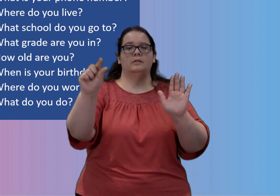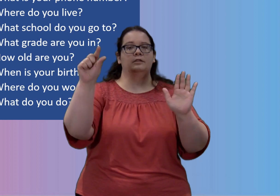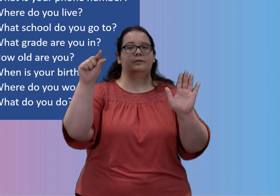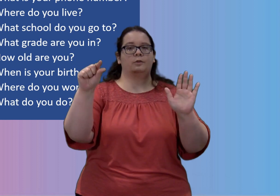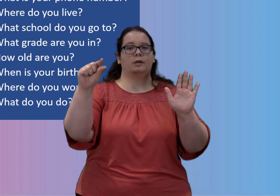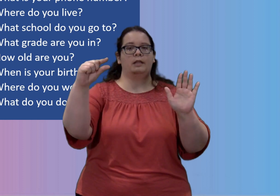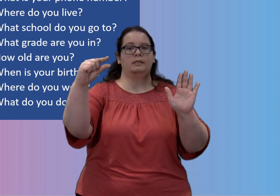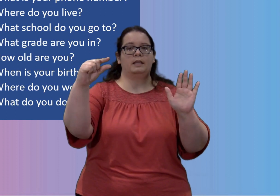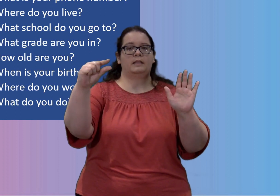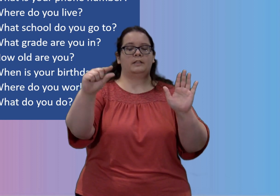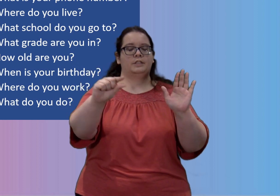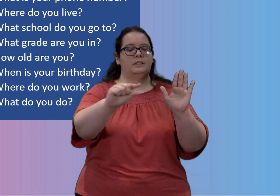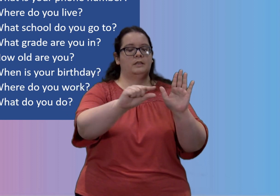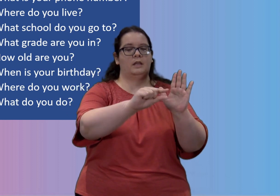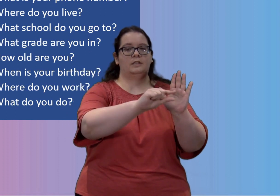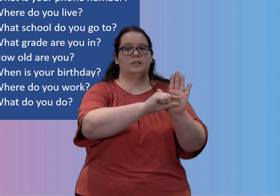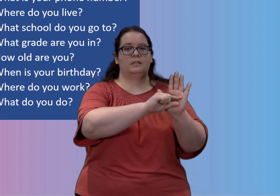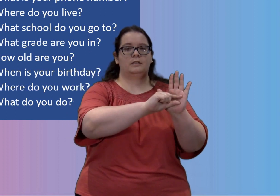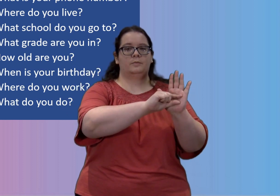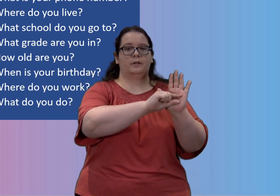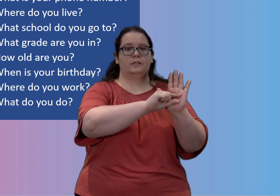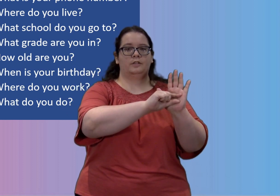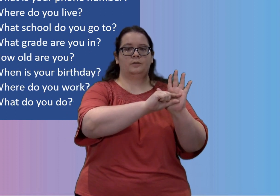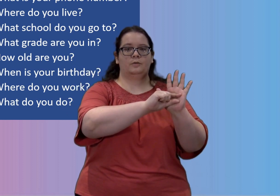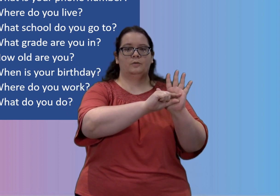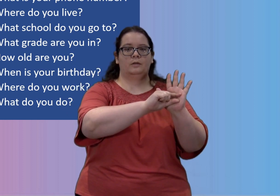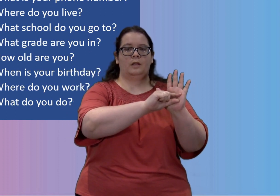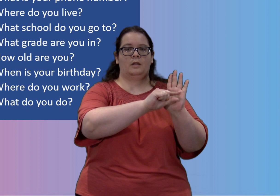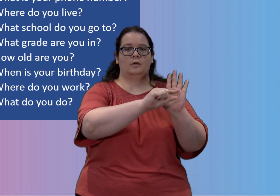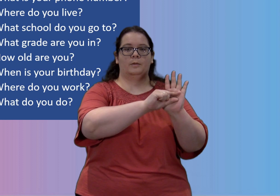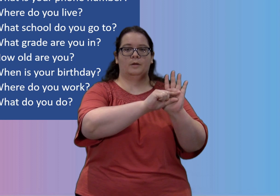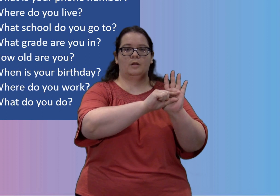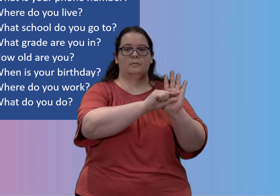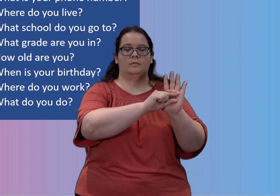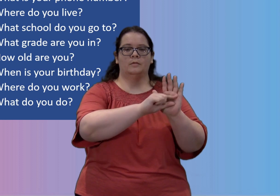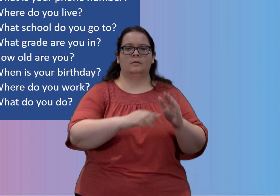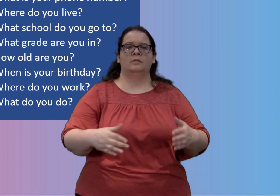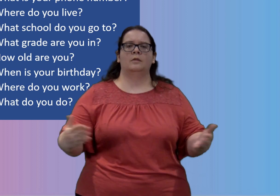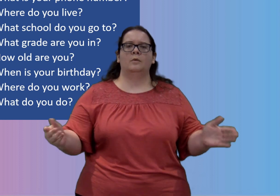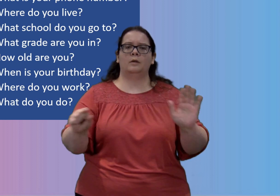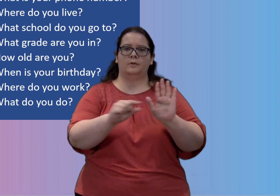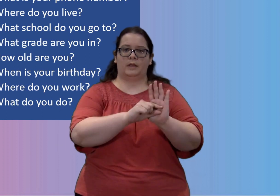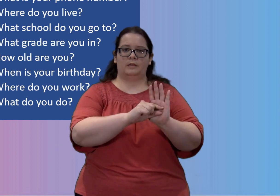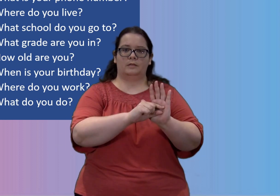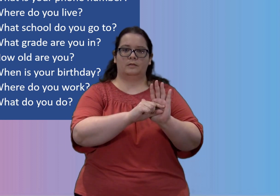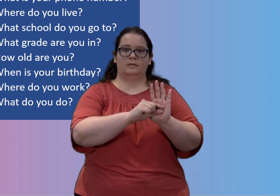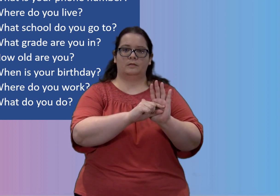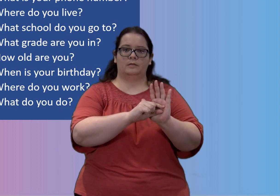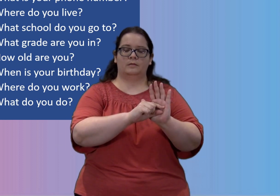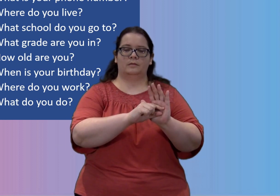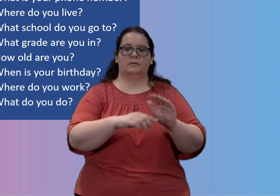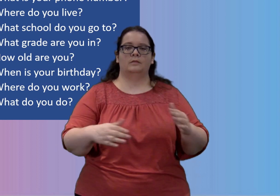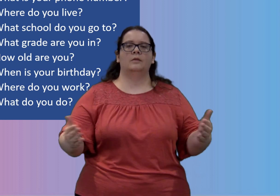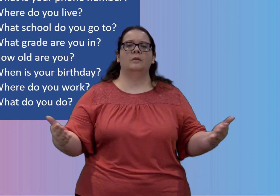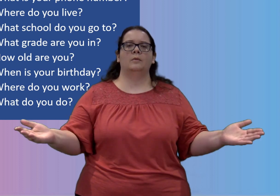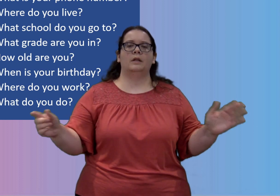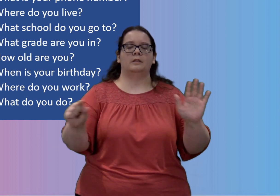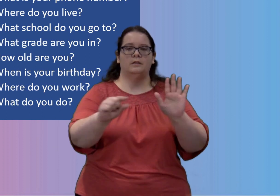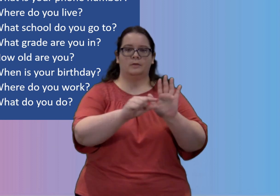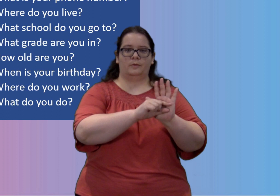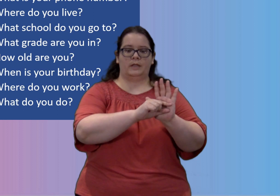So for grade, take that G and just bring it to an open palm. What grade?